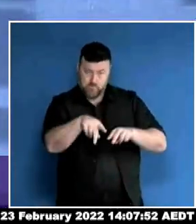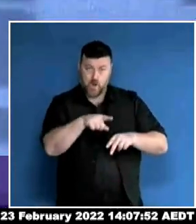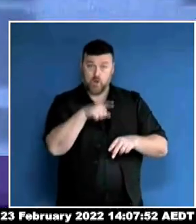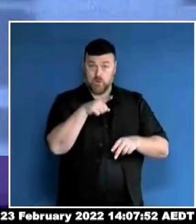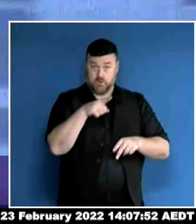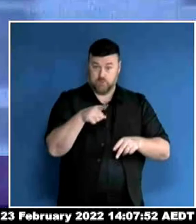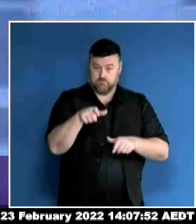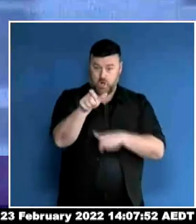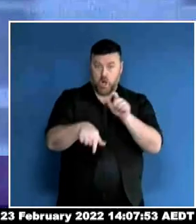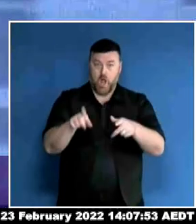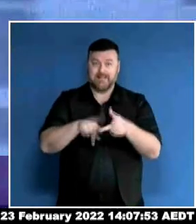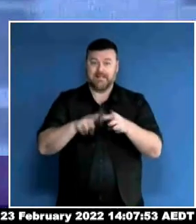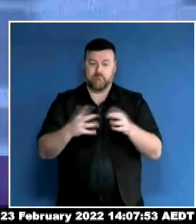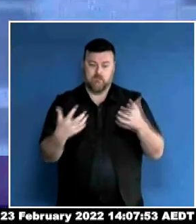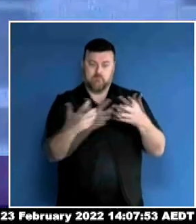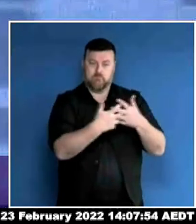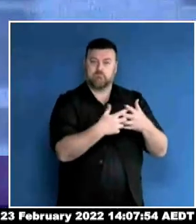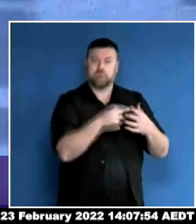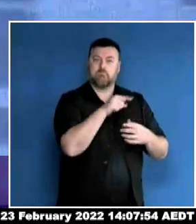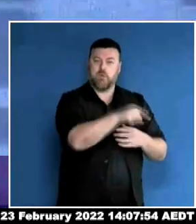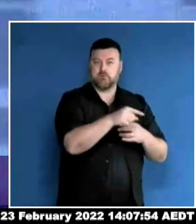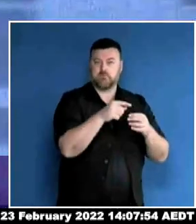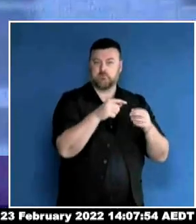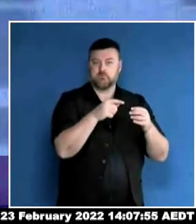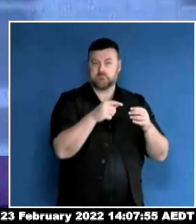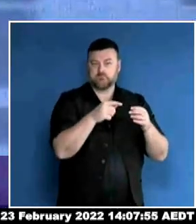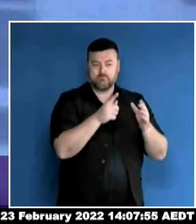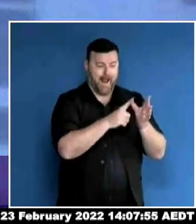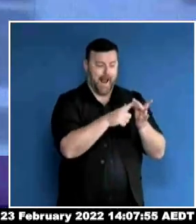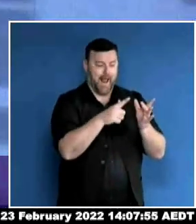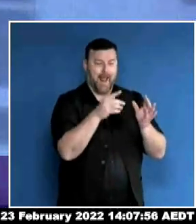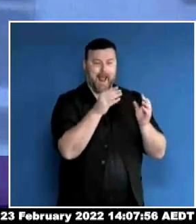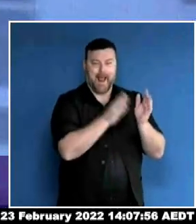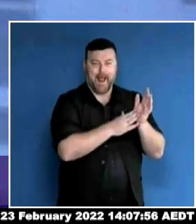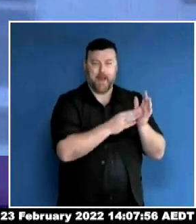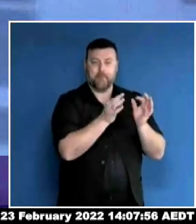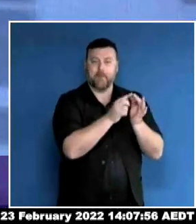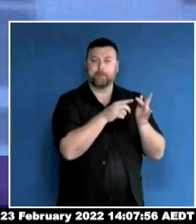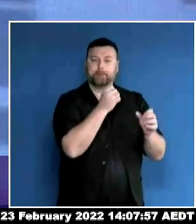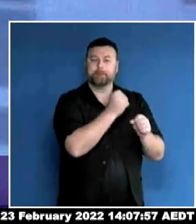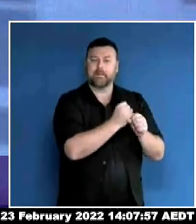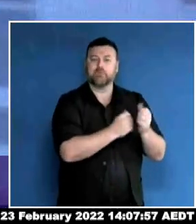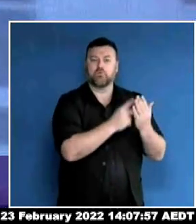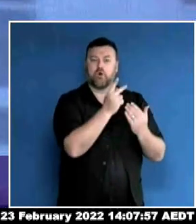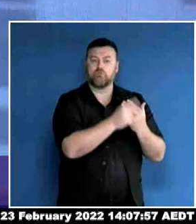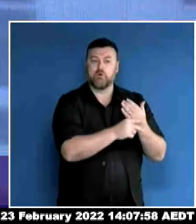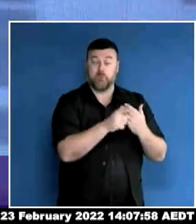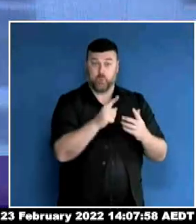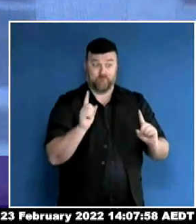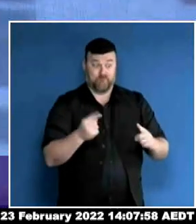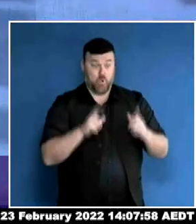When you first started, this wasn't part of your responsibility, but after a while you